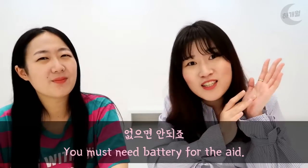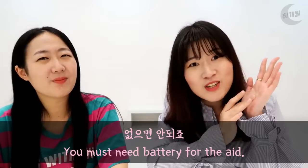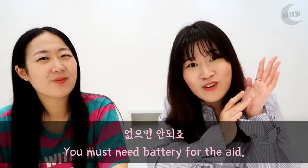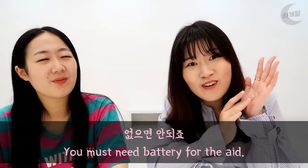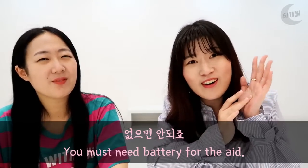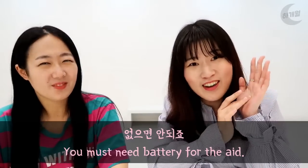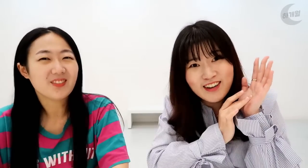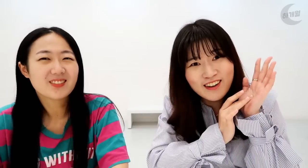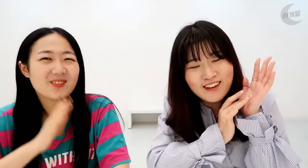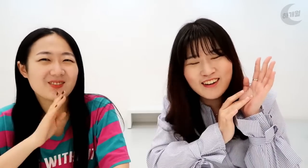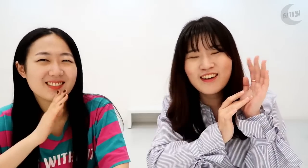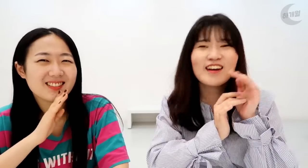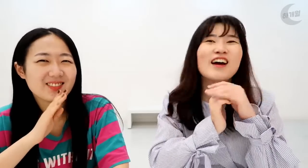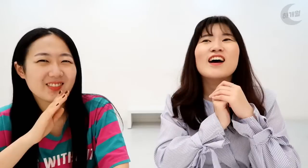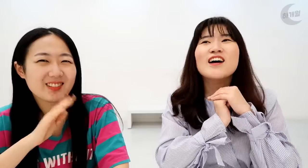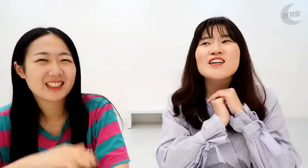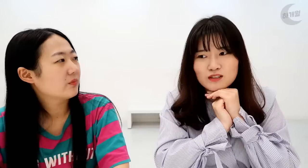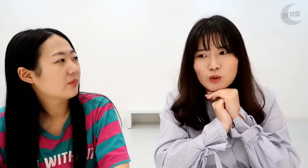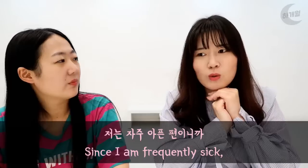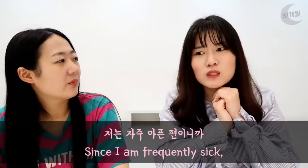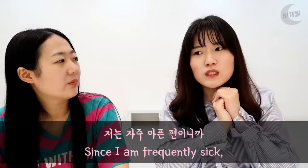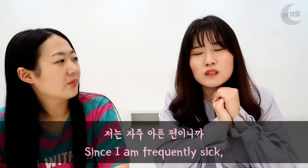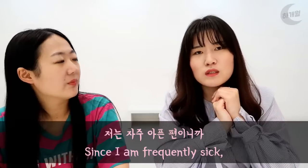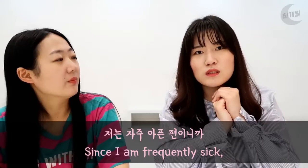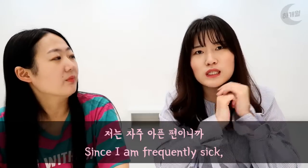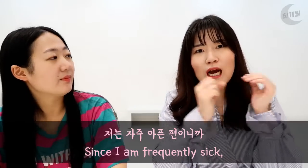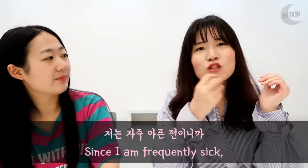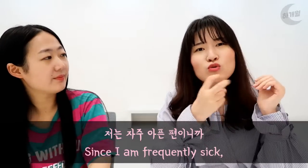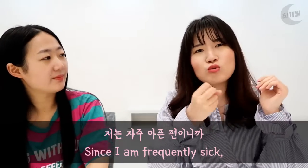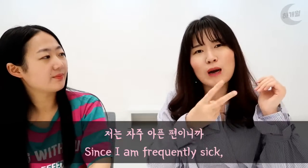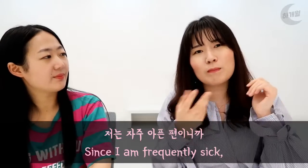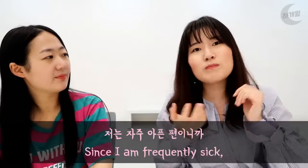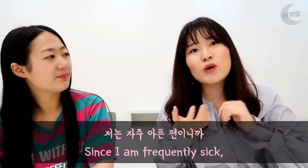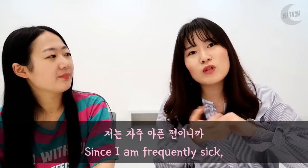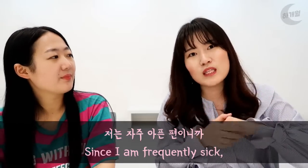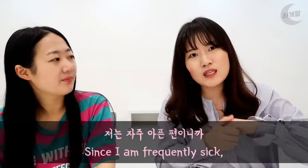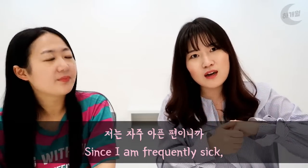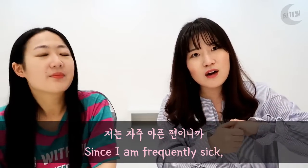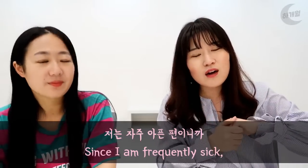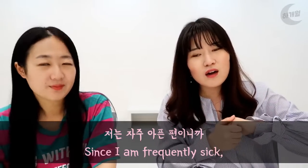you must need battery for the aid. Since I am frequently sick,